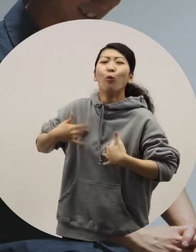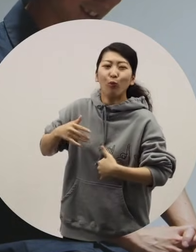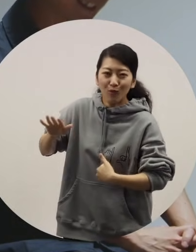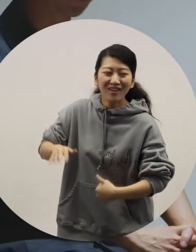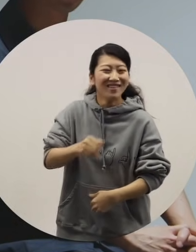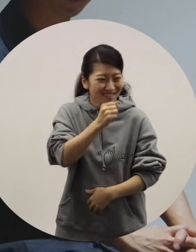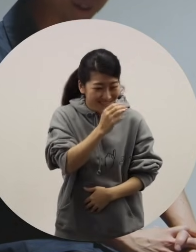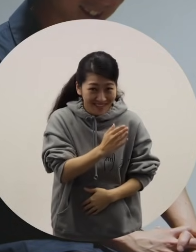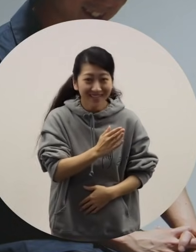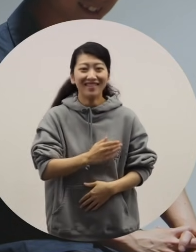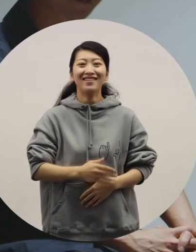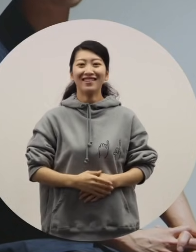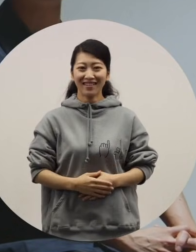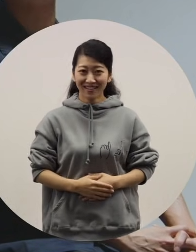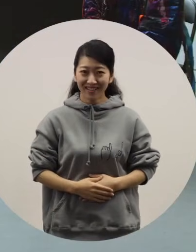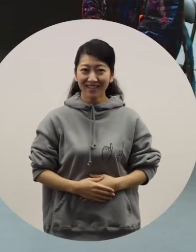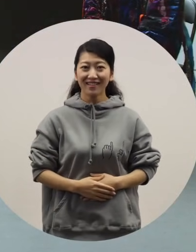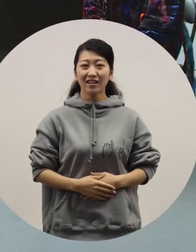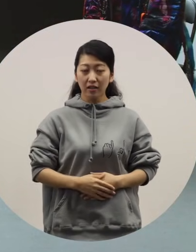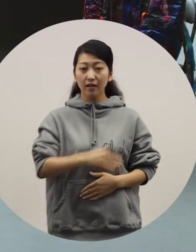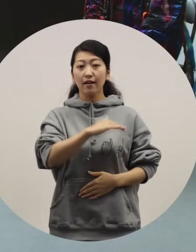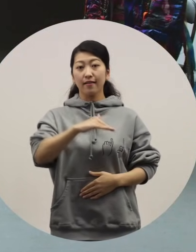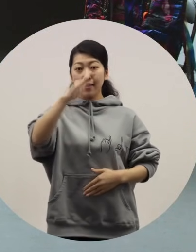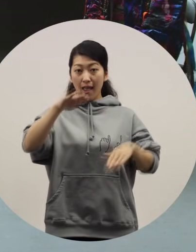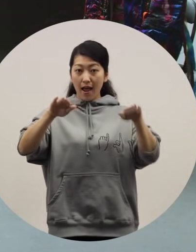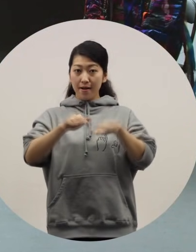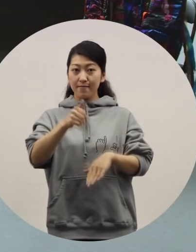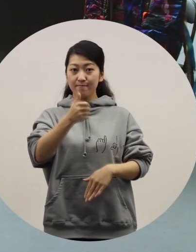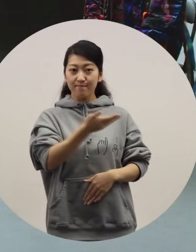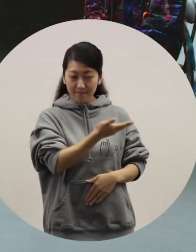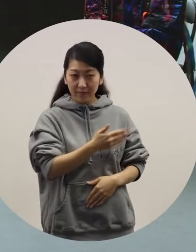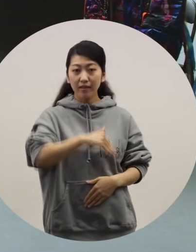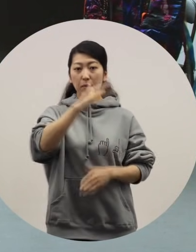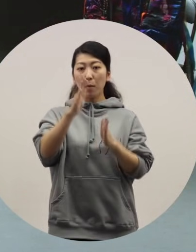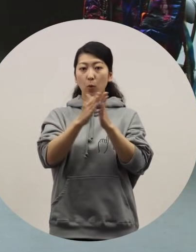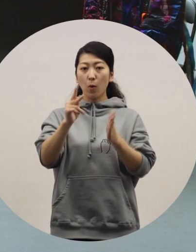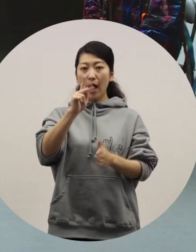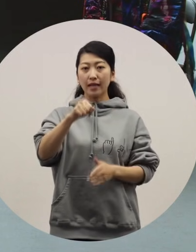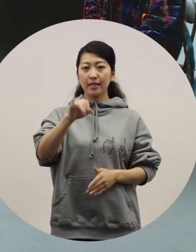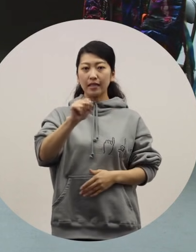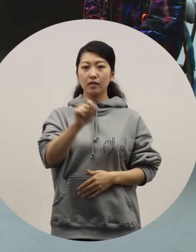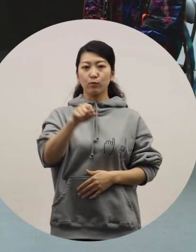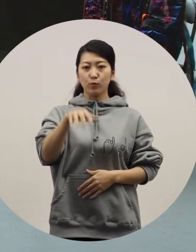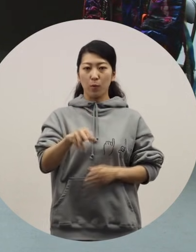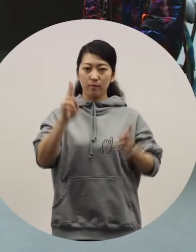[Ochiai/Kenmochi] I'm happy to speak with you today. [Ochiai] Lastly, we have Kenta Takaya. He works as CEO, designer and creative director